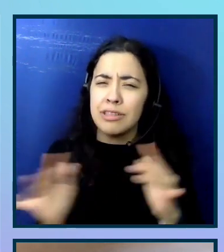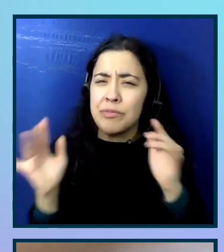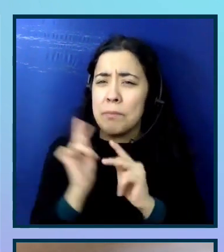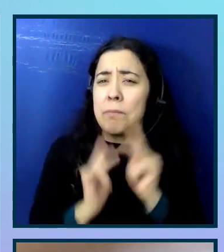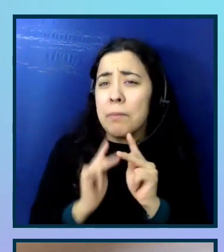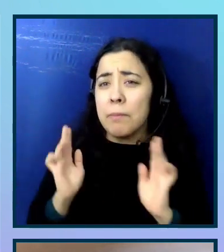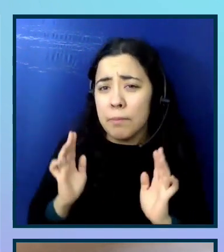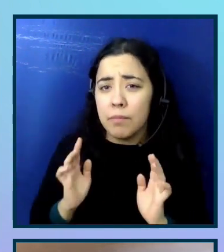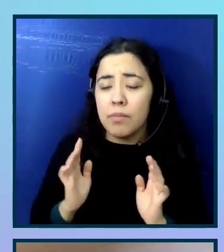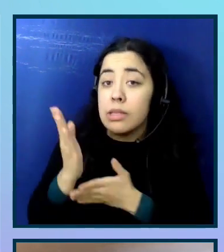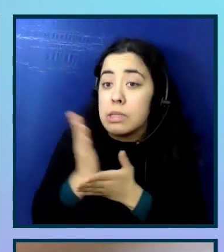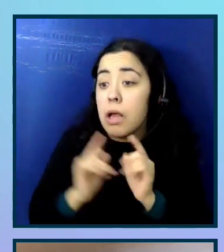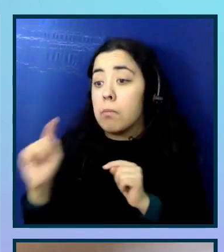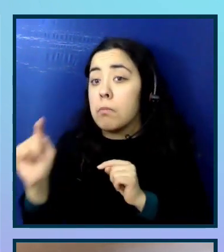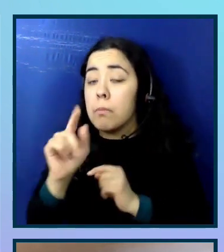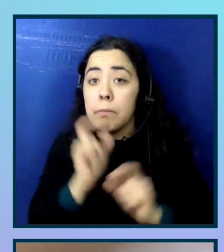Some people with disabilities are black or brown,